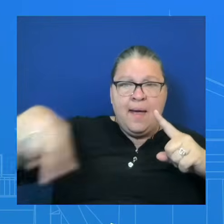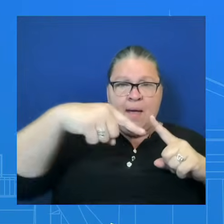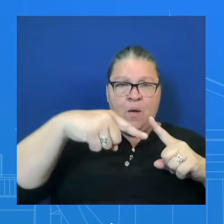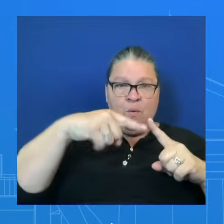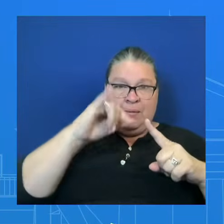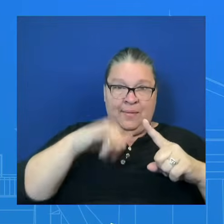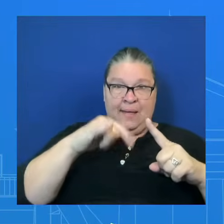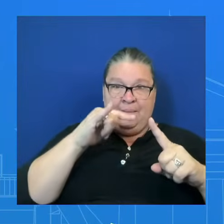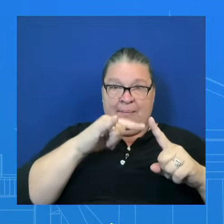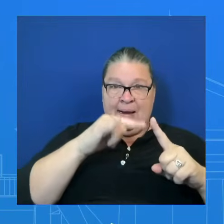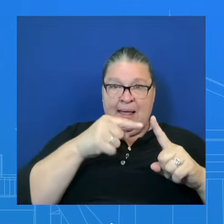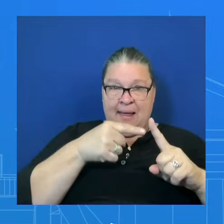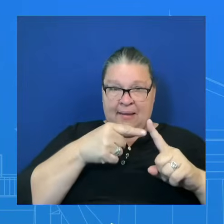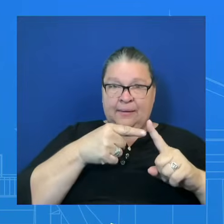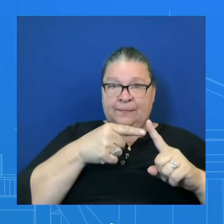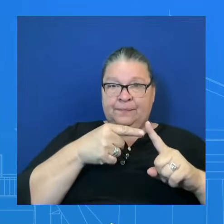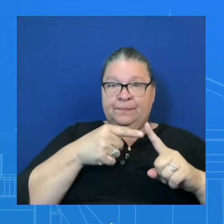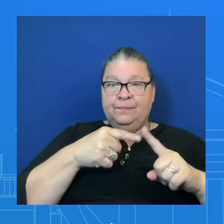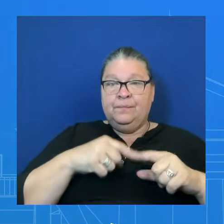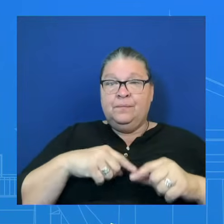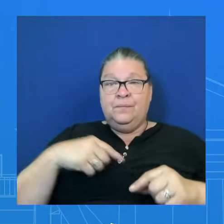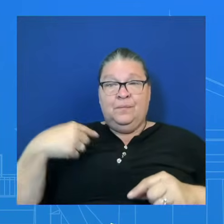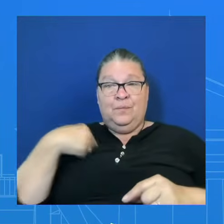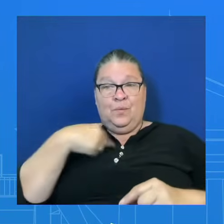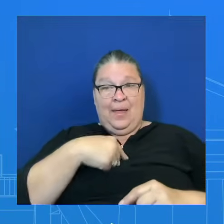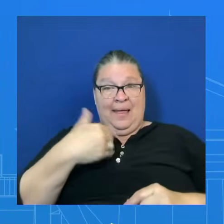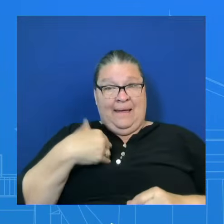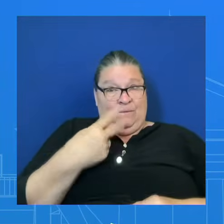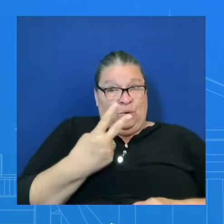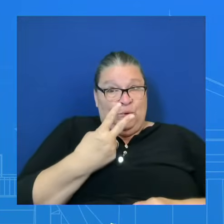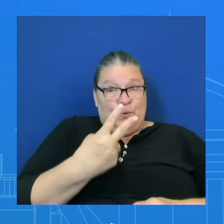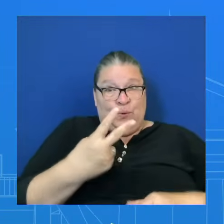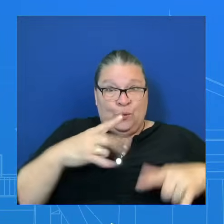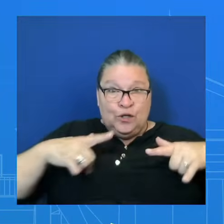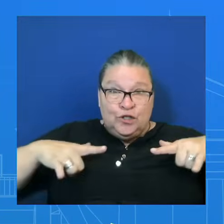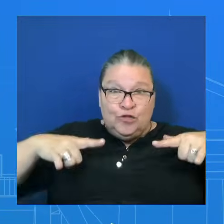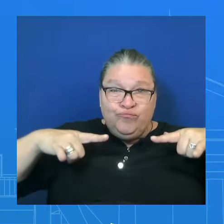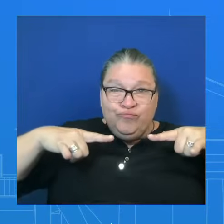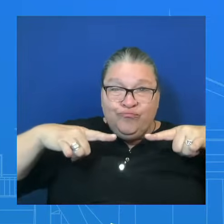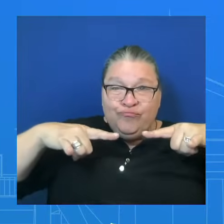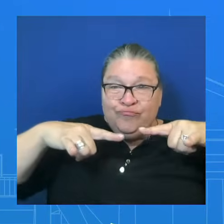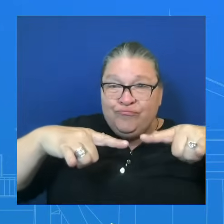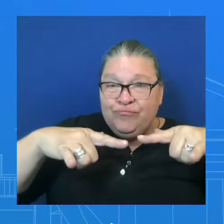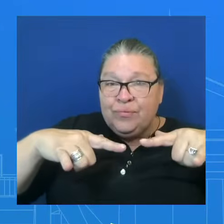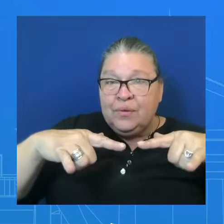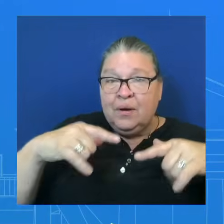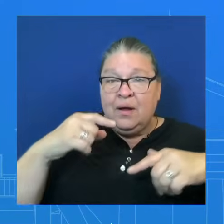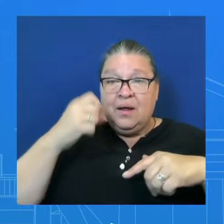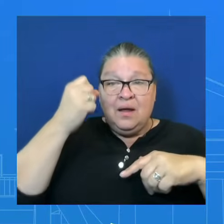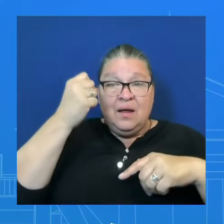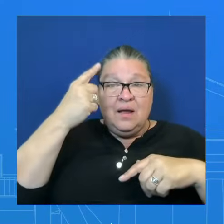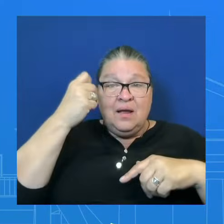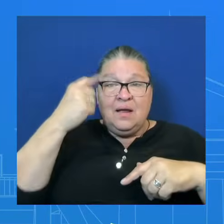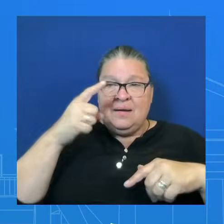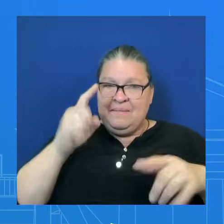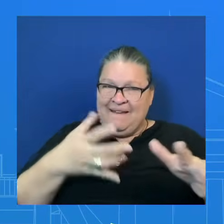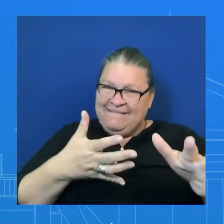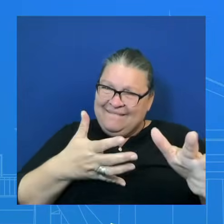they had to turn on the speed to get to them, which is why people here in the District area heard a sonic boom. The -- they had to break the sound barrier